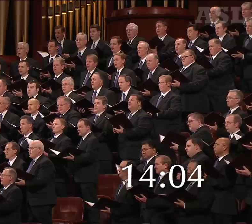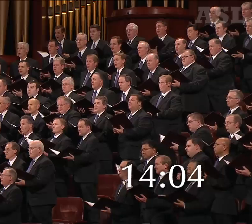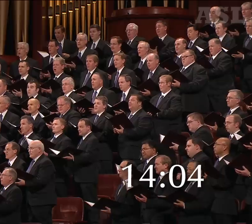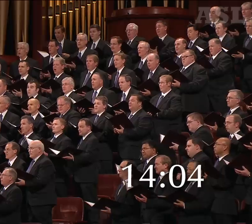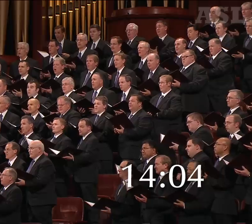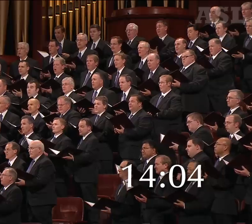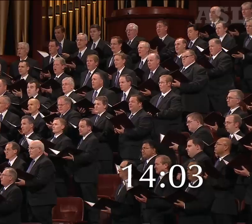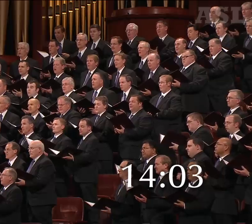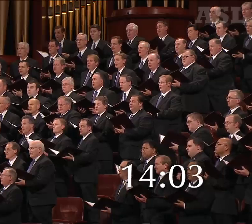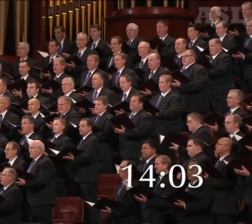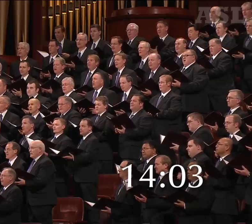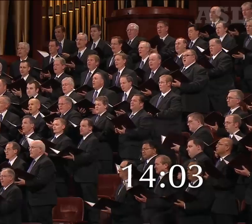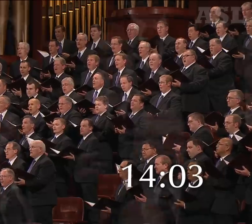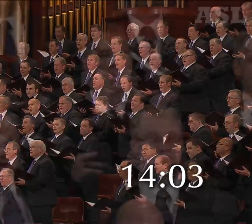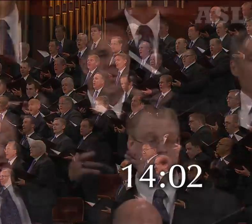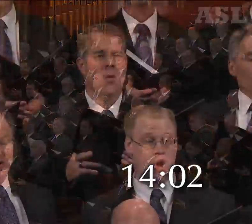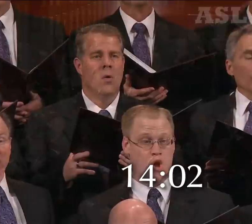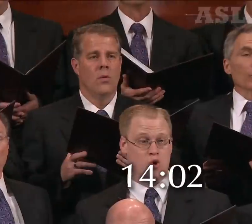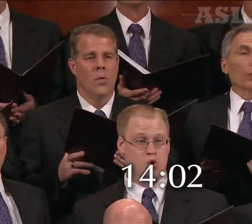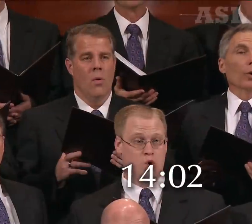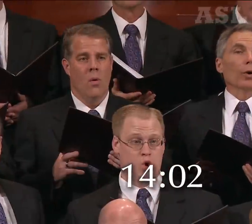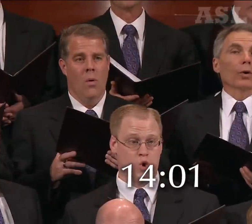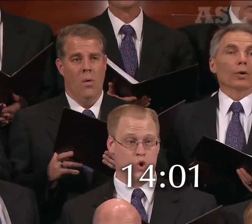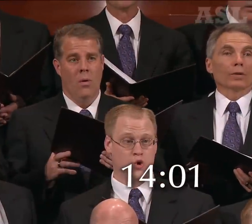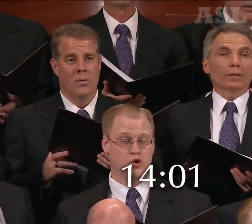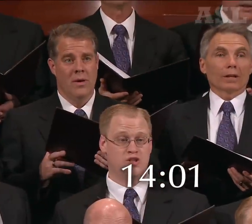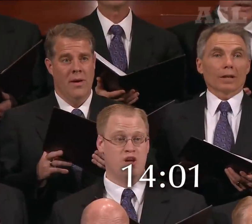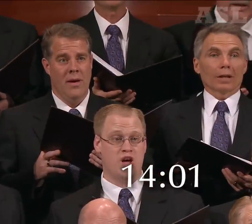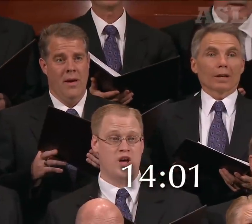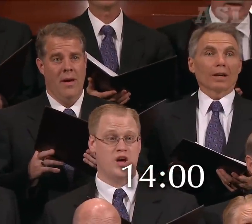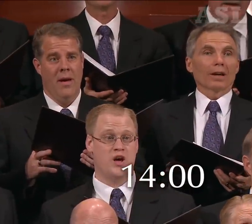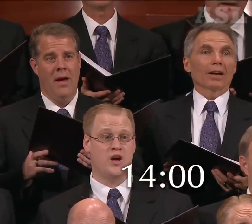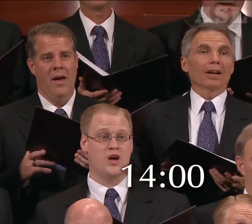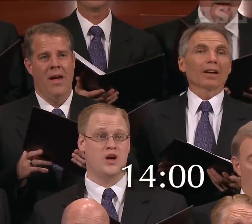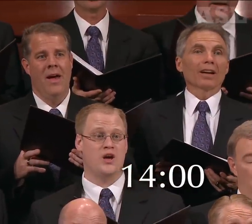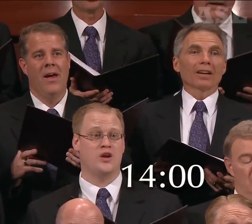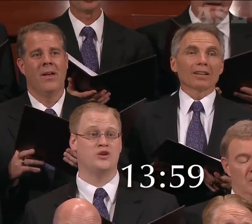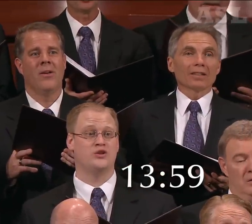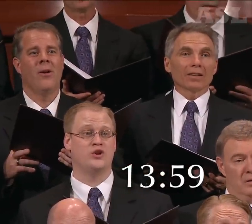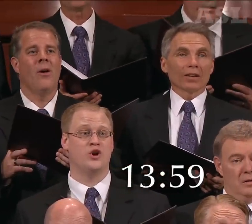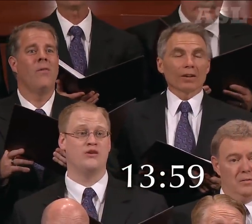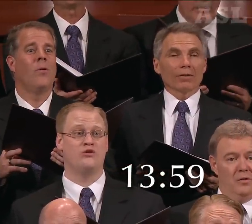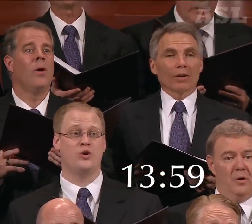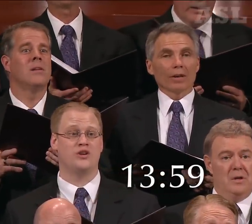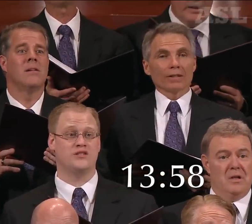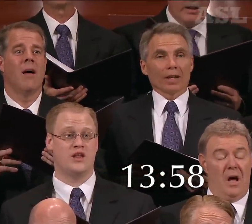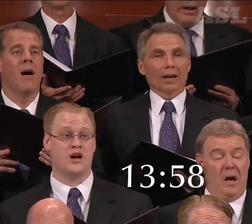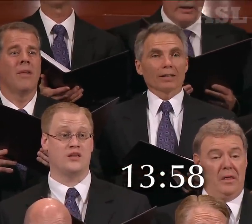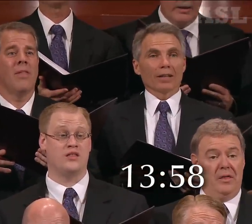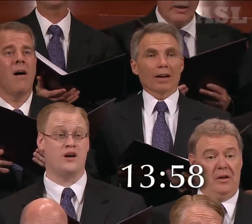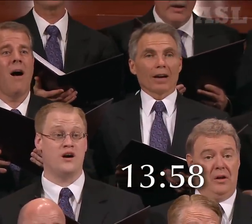THIS IS THE ENGLISH CLOSED CAPTION CHANNEL OF THE CHURCH OF JESUS CHRIST OF LATTER-DAY SAINTS.